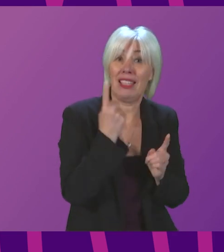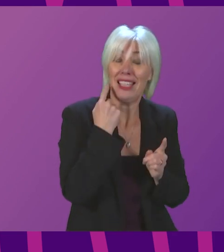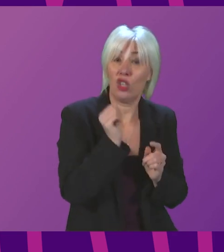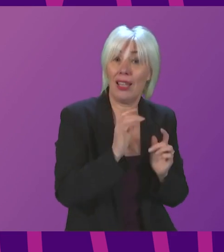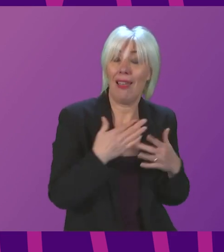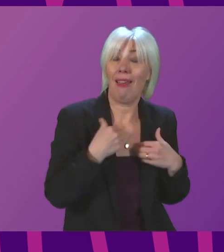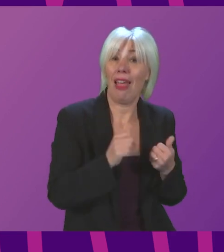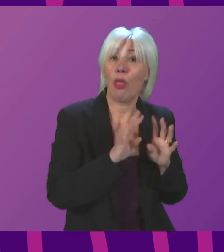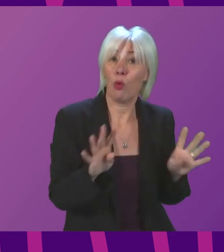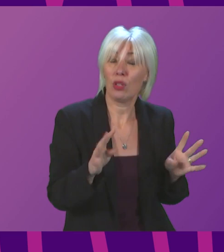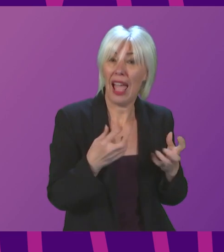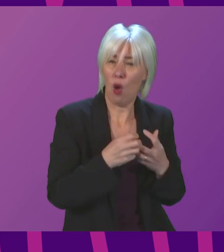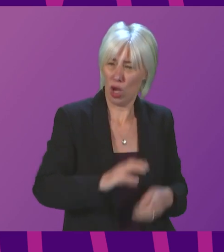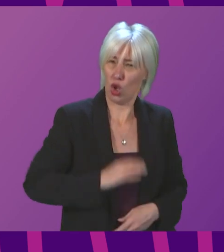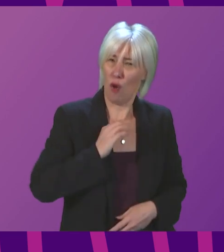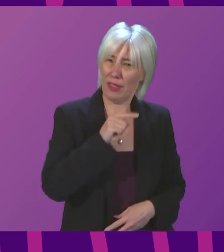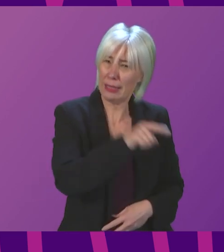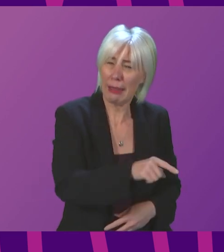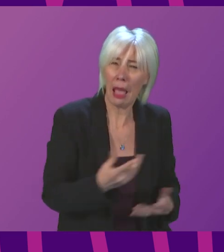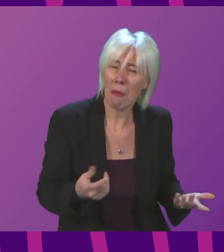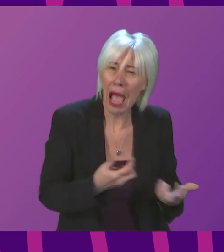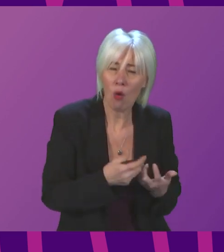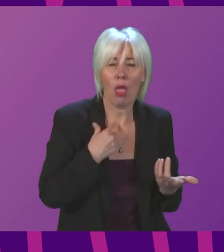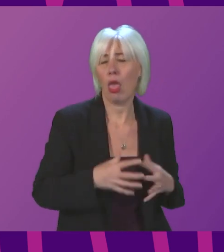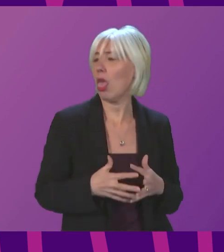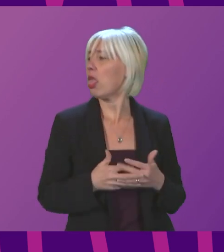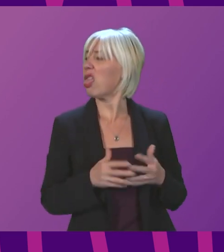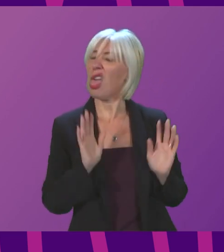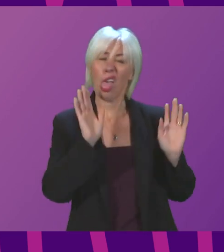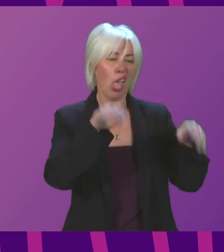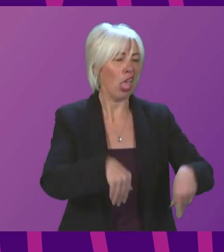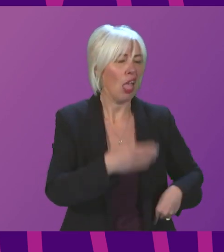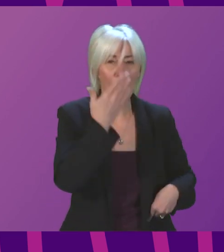Minister still have confidence in them? Their complacent and belligerent attitude demonstrates